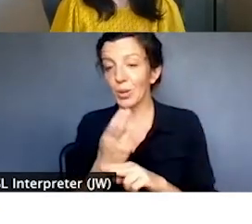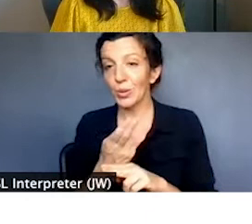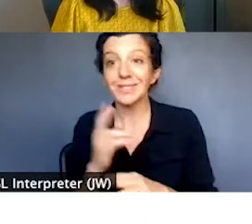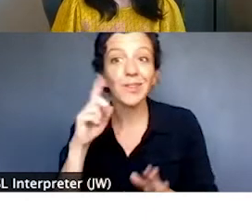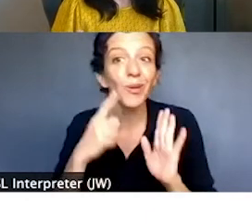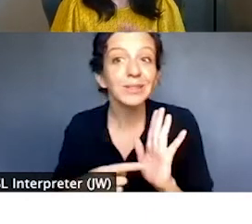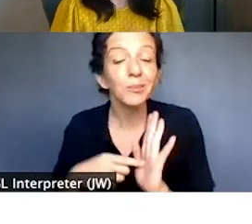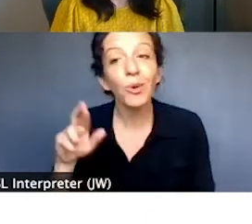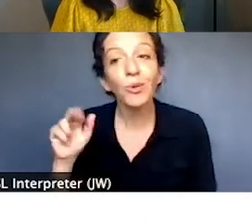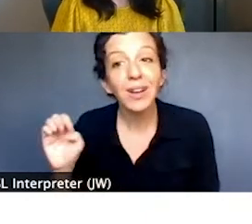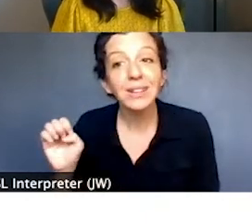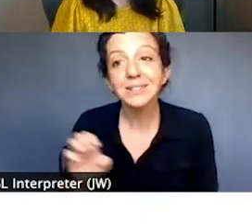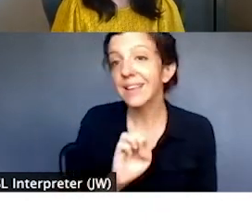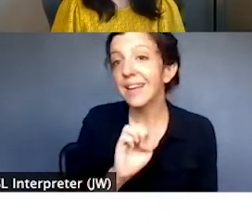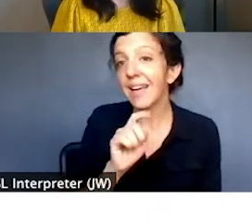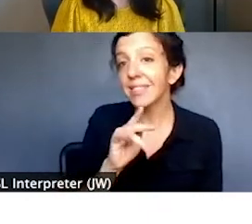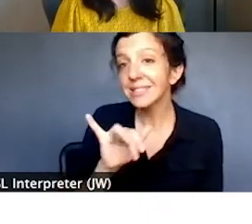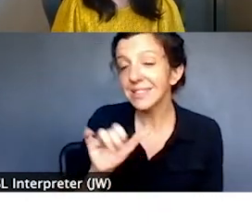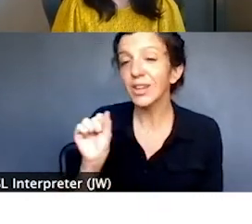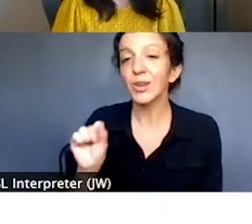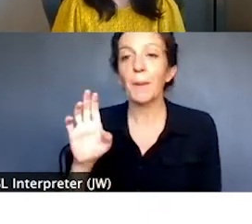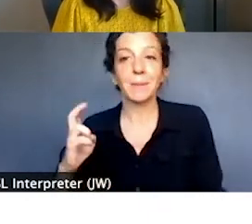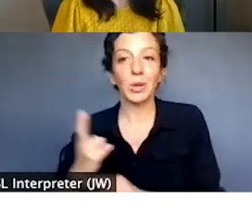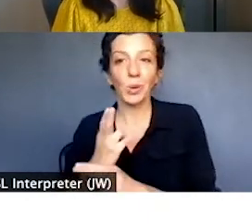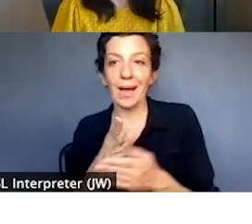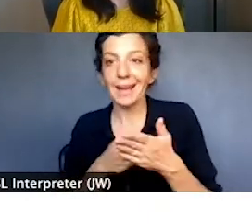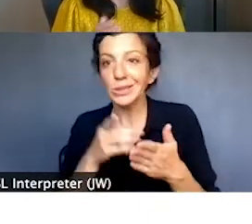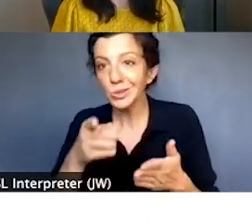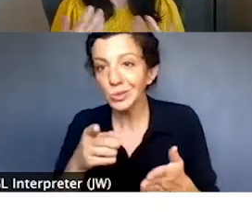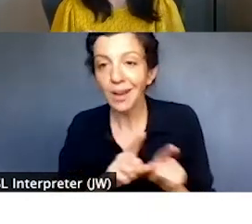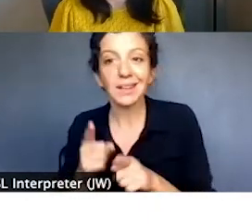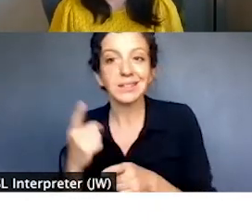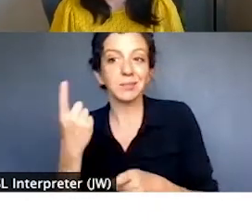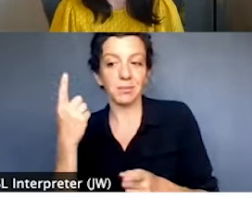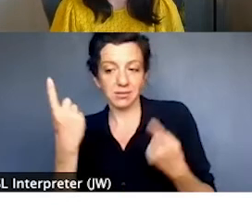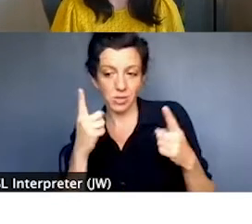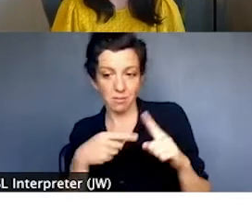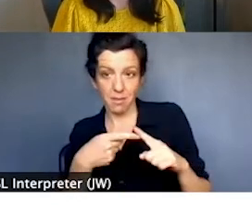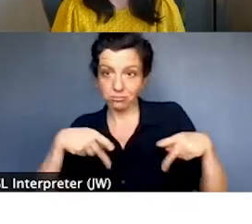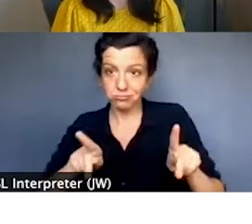or ethnicity, excuse me, a program may consider whether you are the first in your family to go to college.